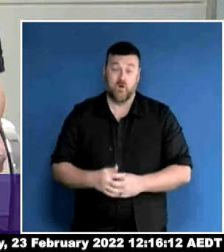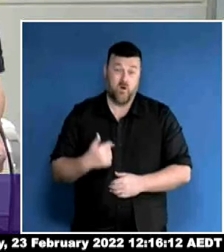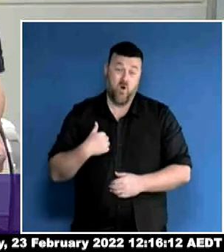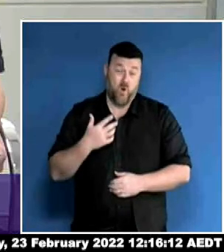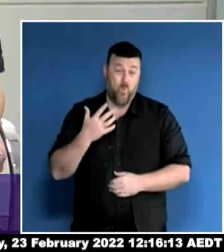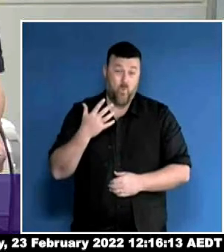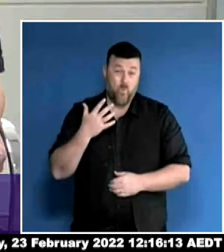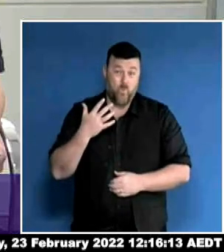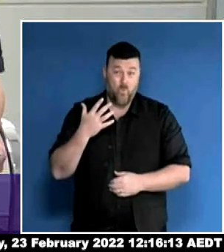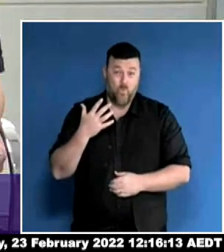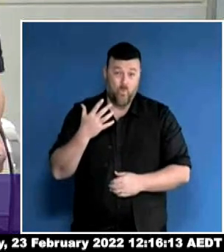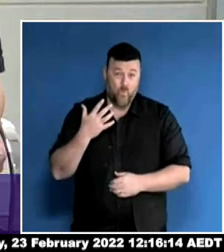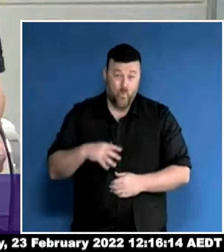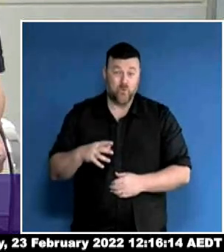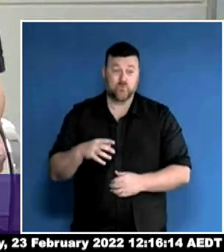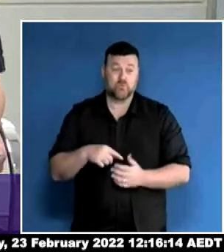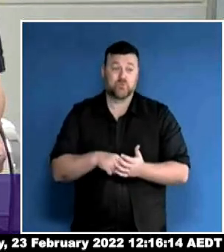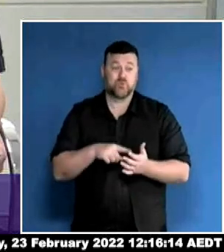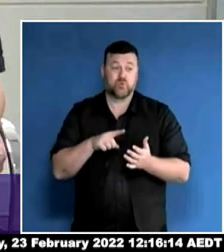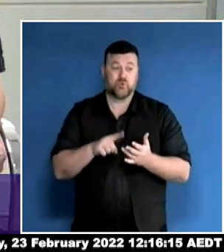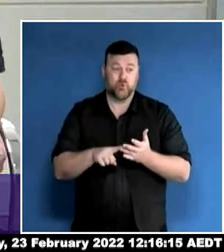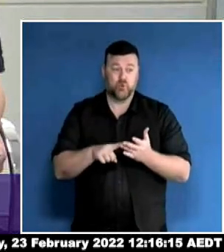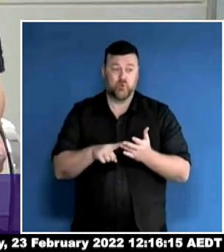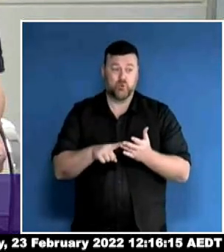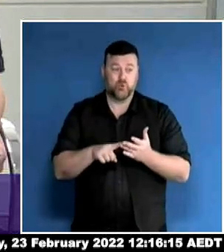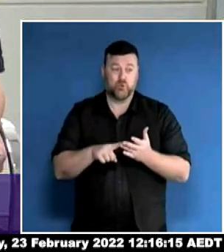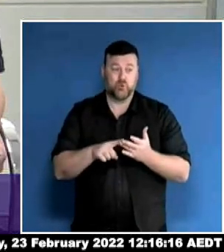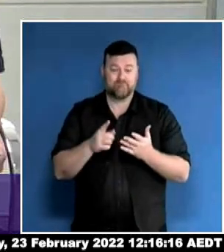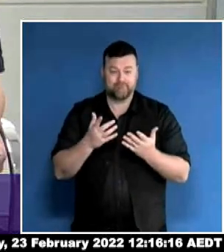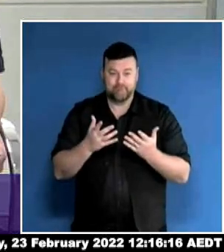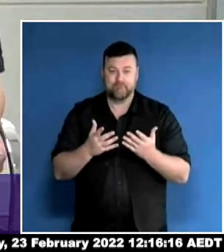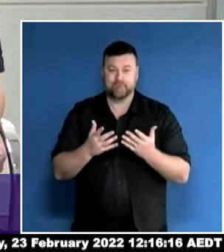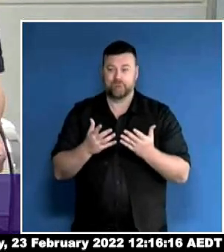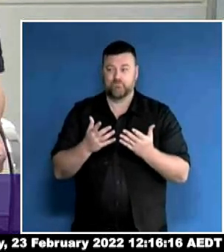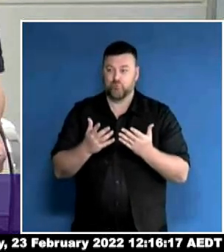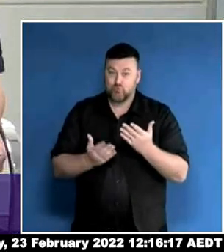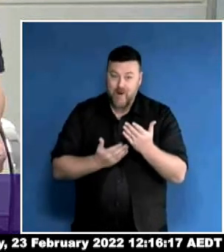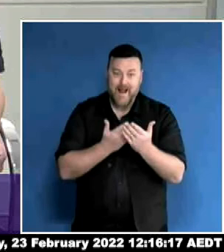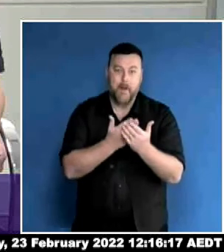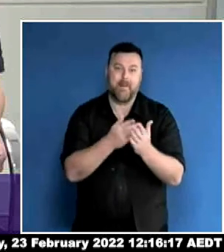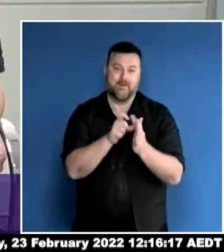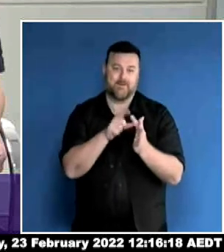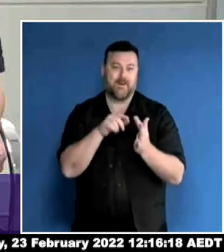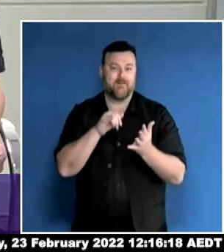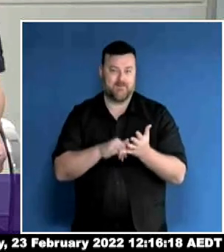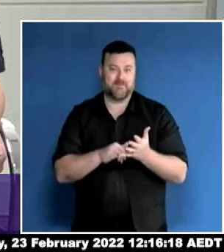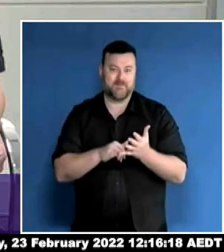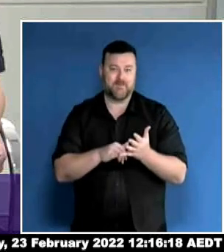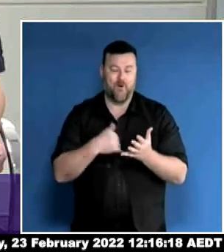I have to find instead the one or two good people in that system that I trust will do the right things by their clients.